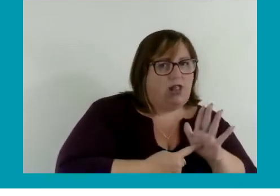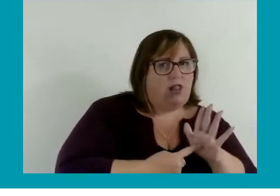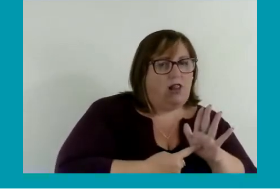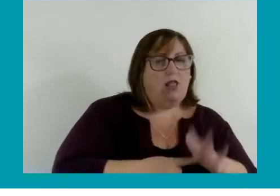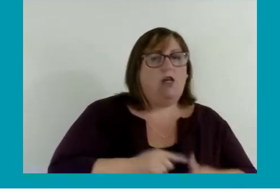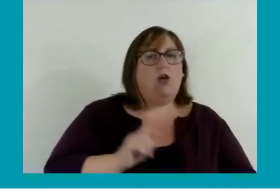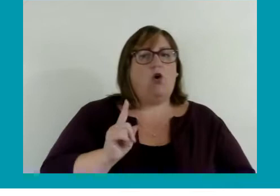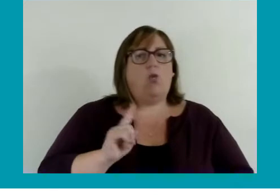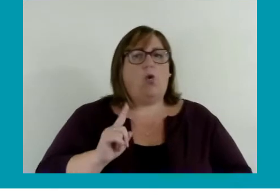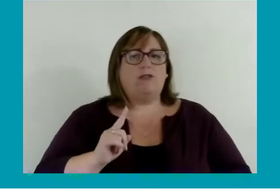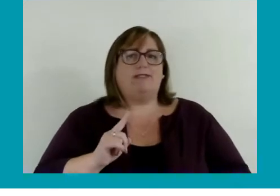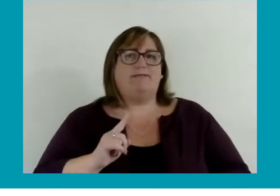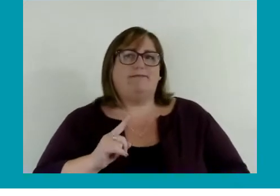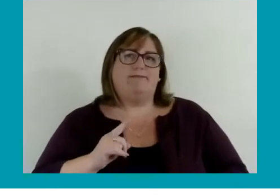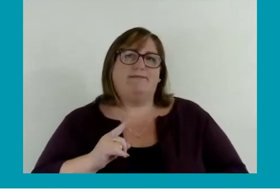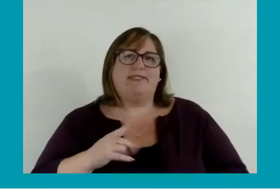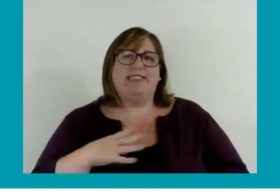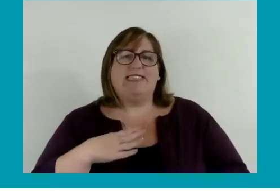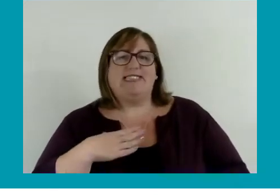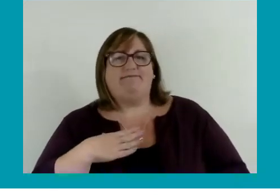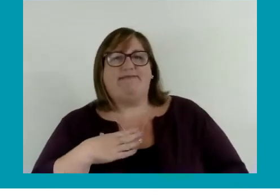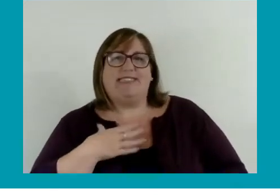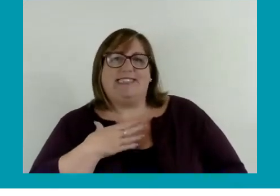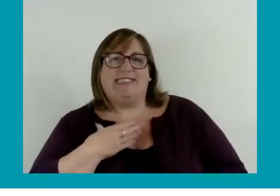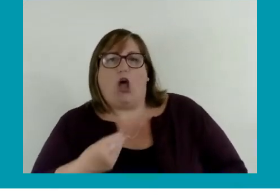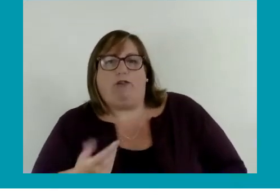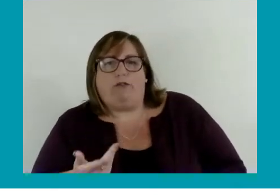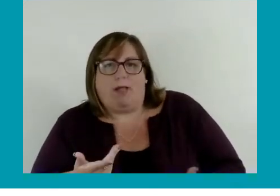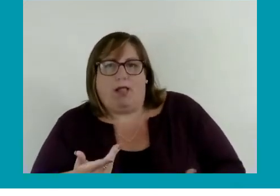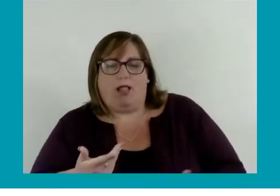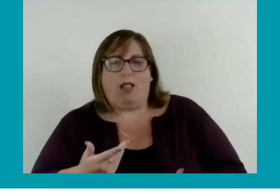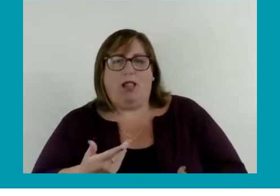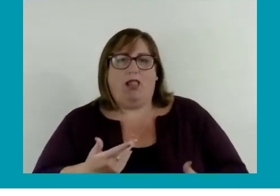be really upfront about that about what skills and experience we need and take out anything that's